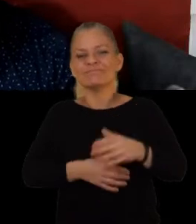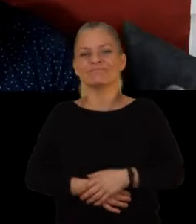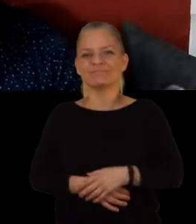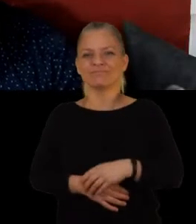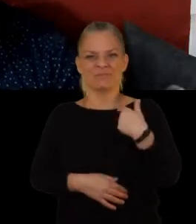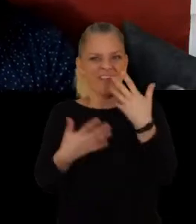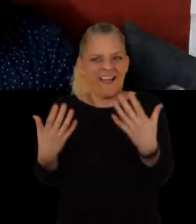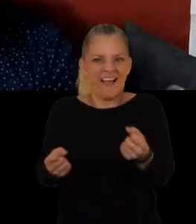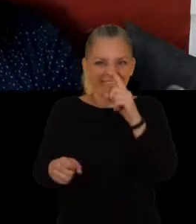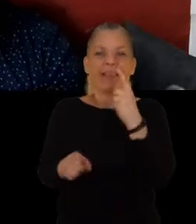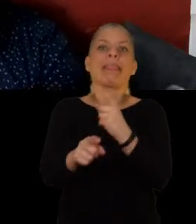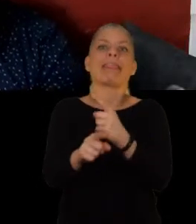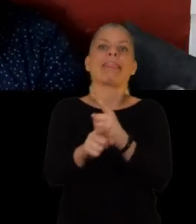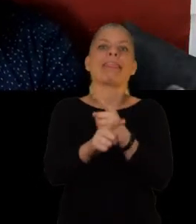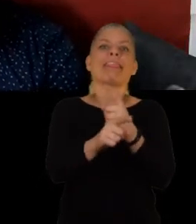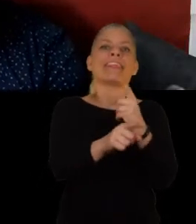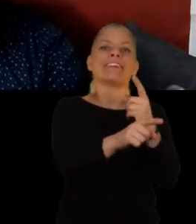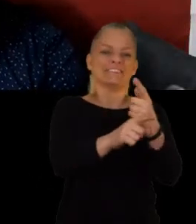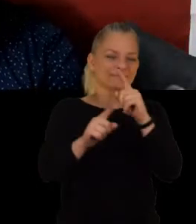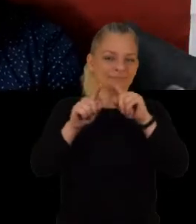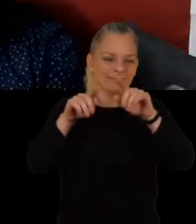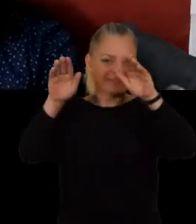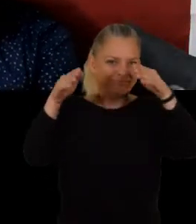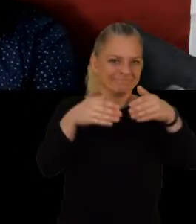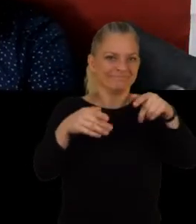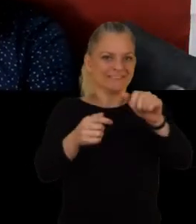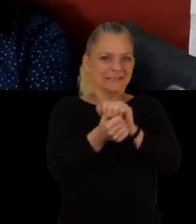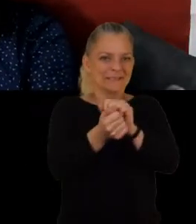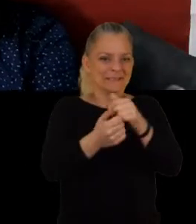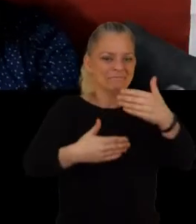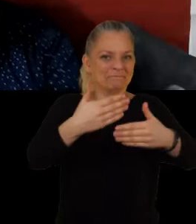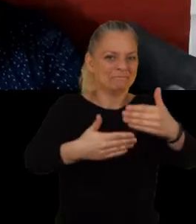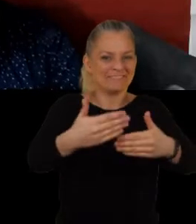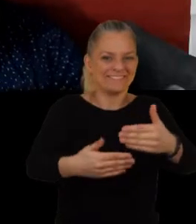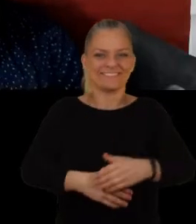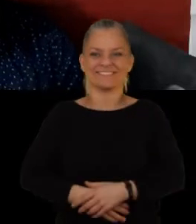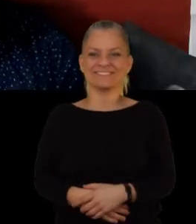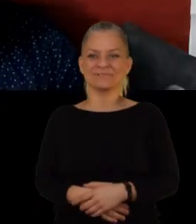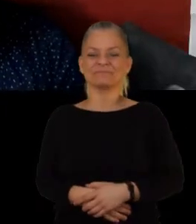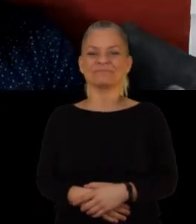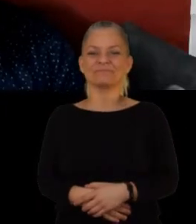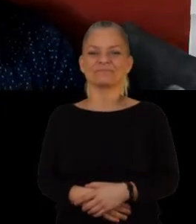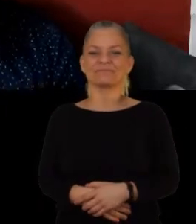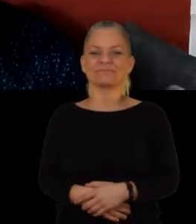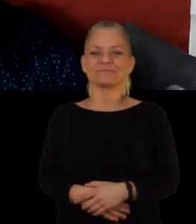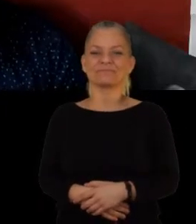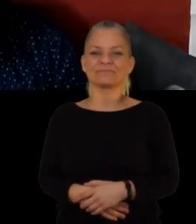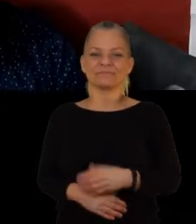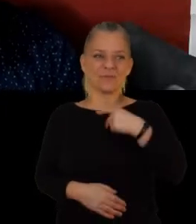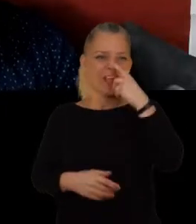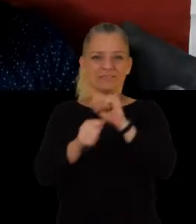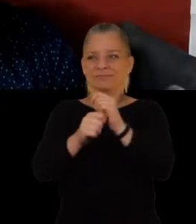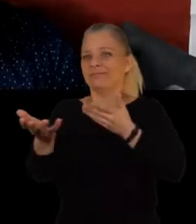you so yes we have a um um a capacity to talk forever so let's see how focused we'll keep it